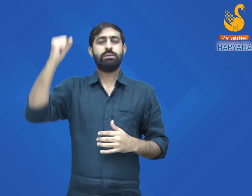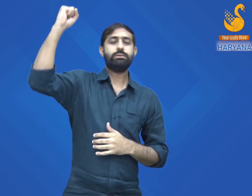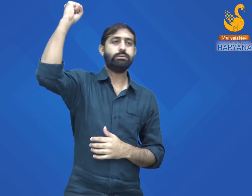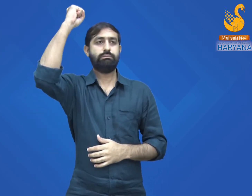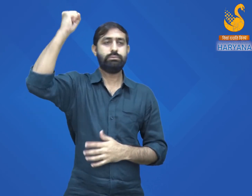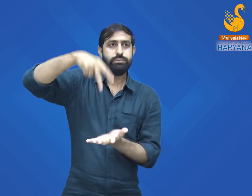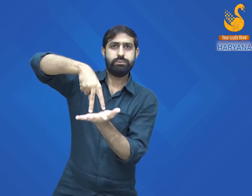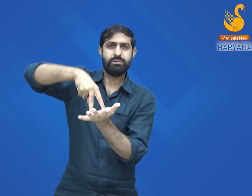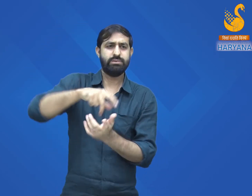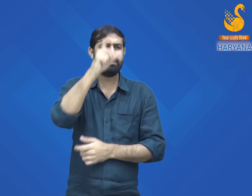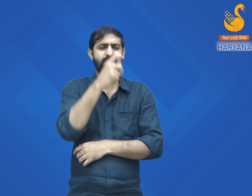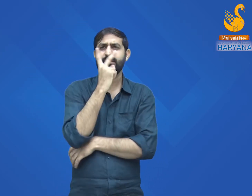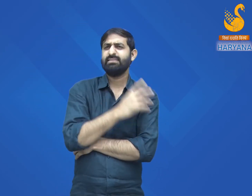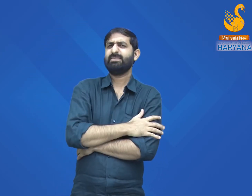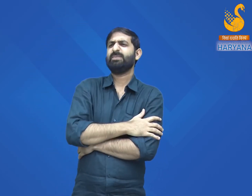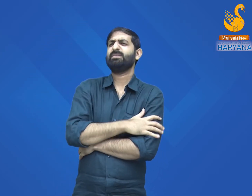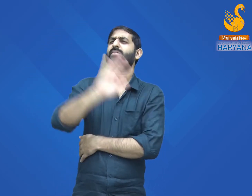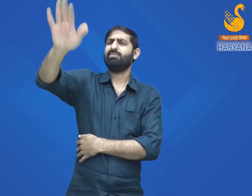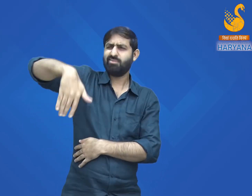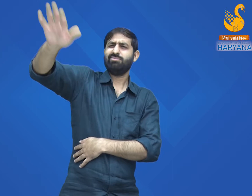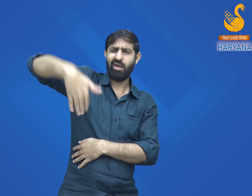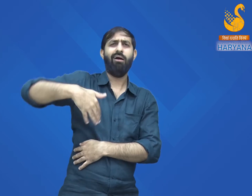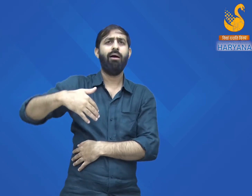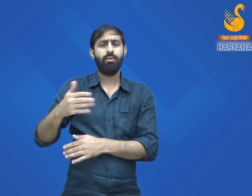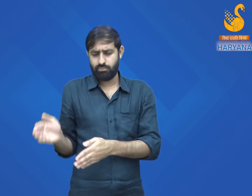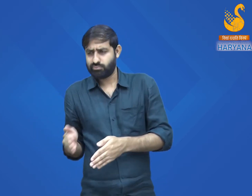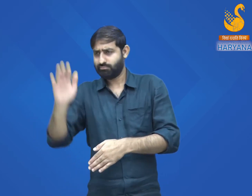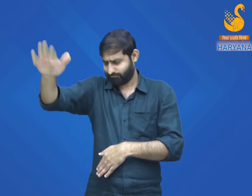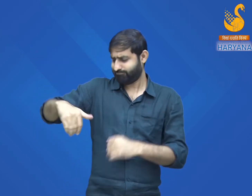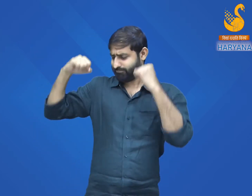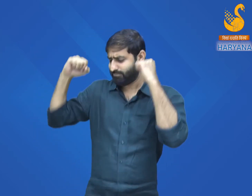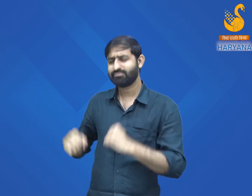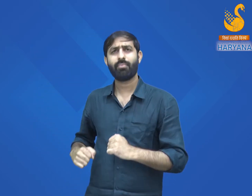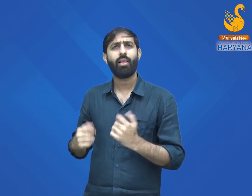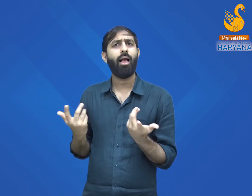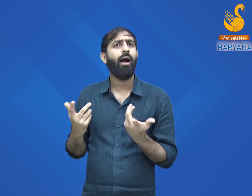and the traveller is standing but the other passengers will welcome the ticketless traveler to share a seat.